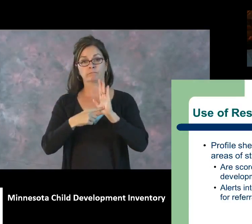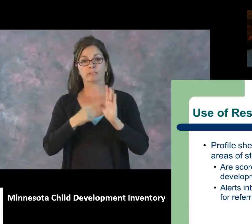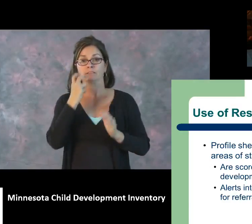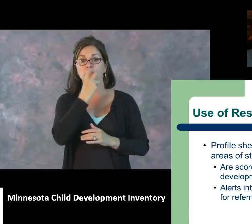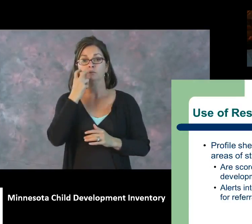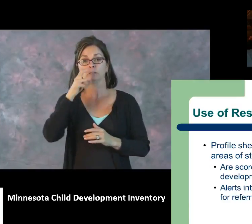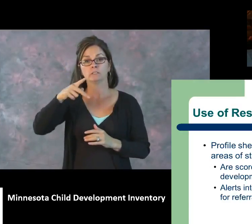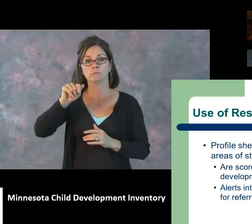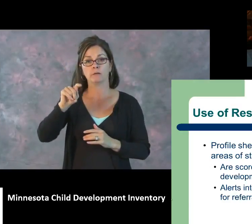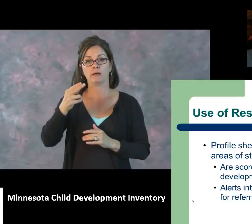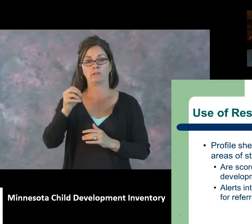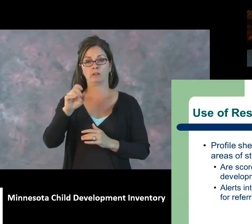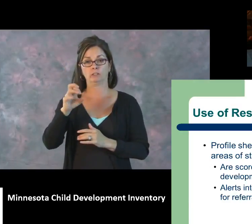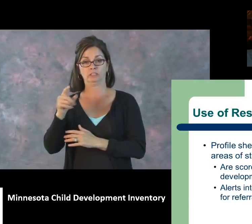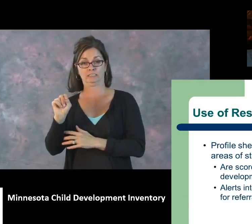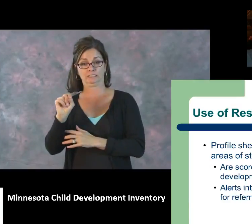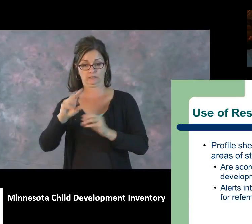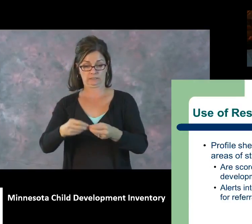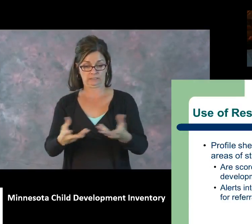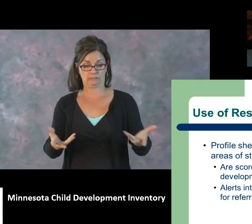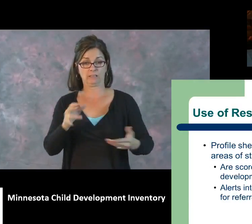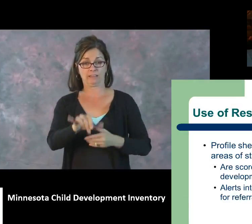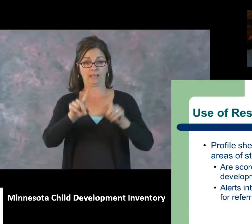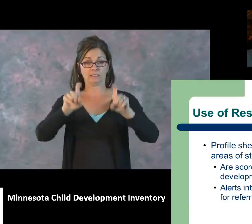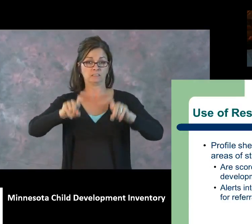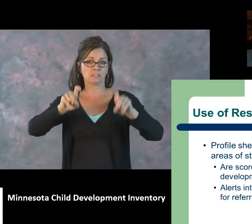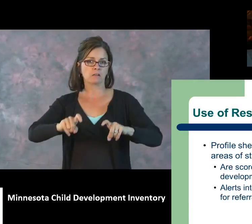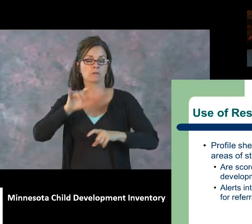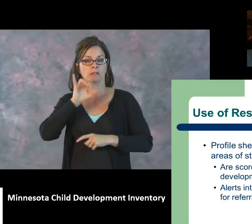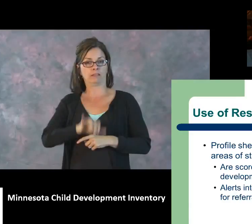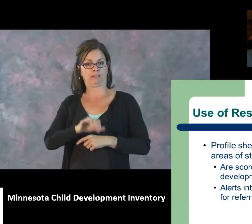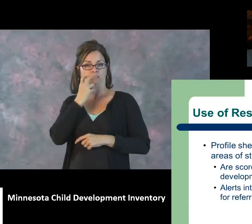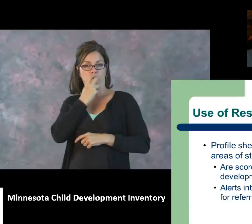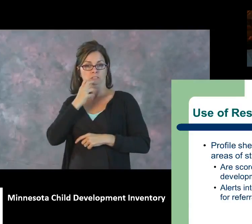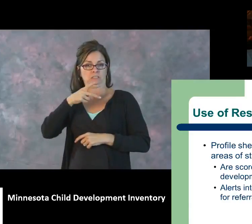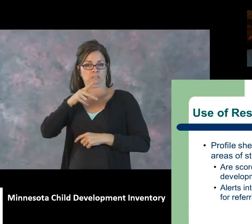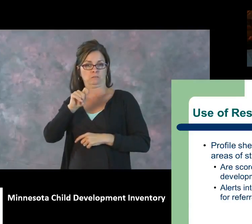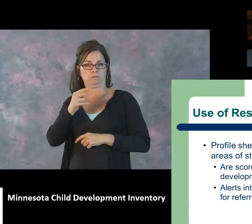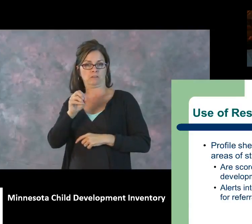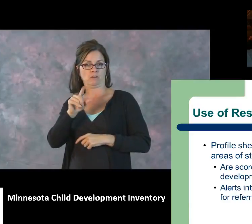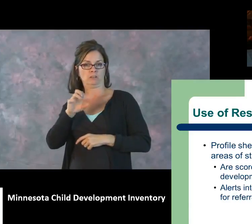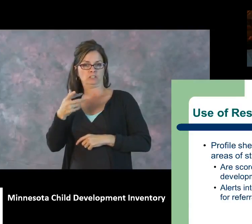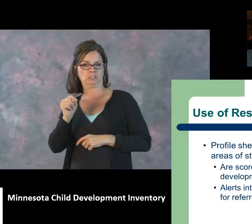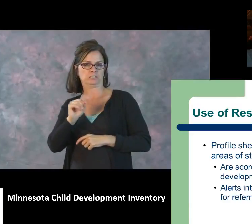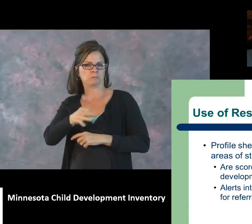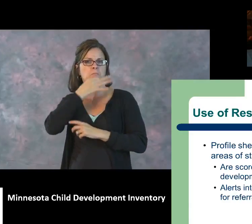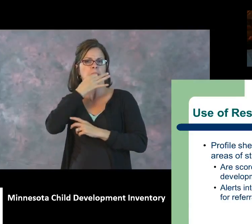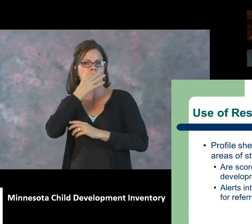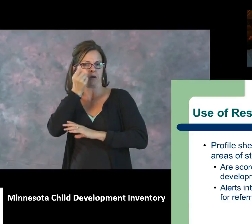this assessment, they're probably well versed in understanding the norms in the speech and language